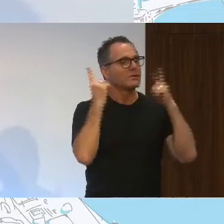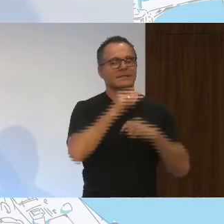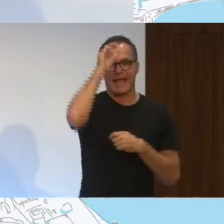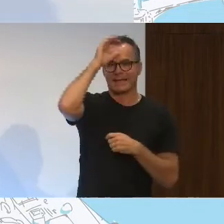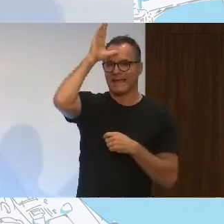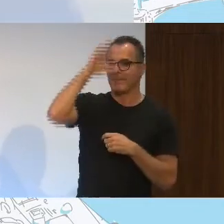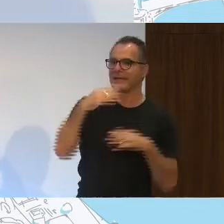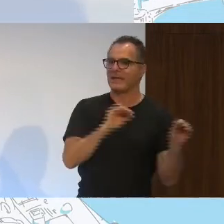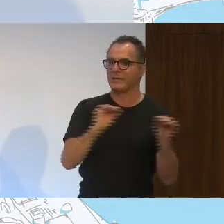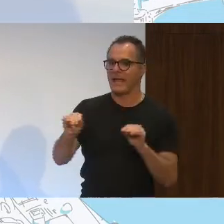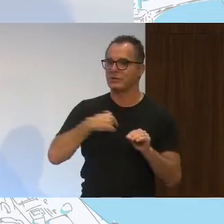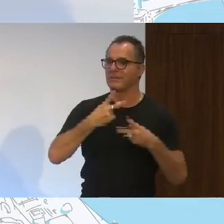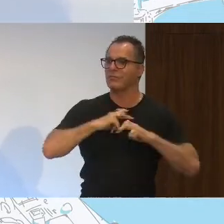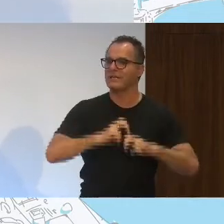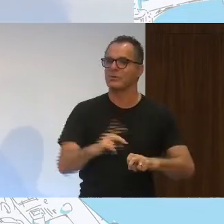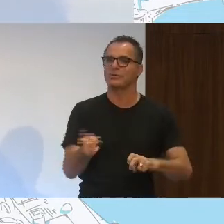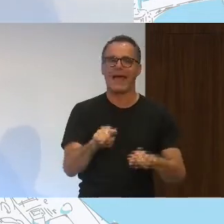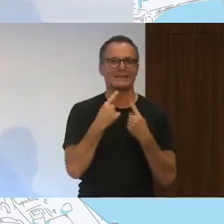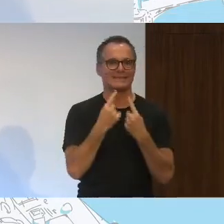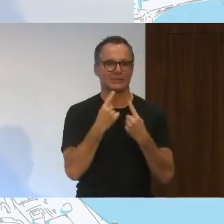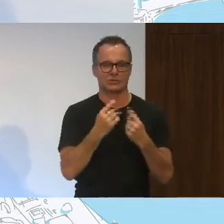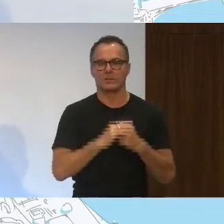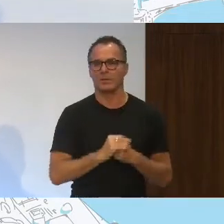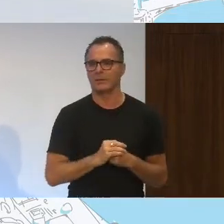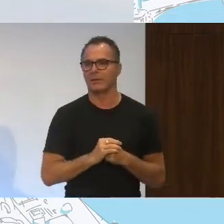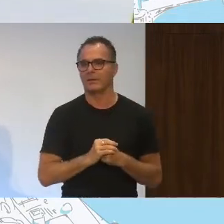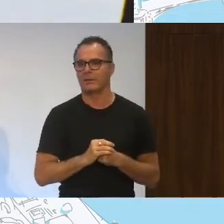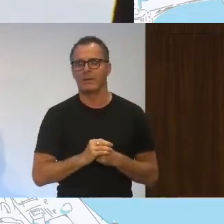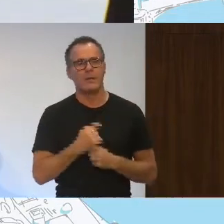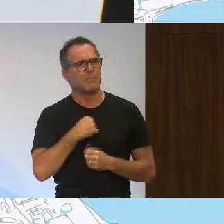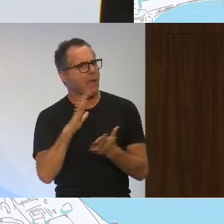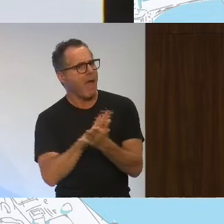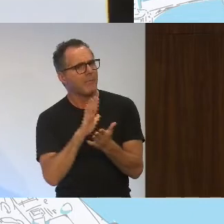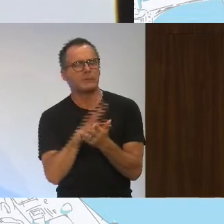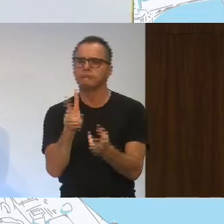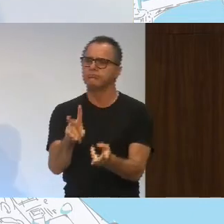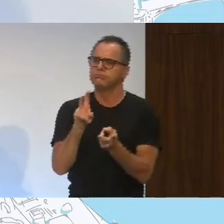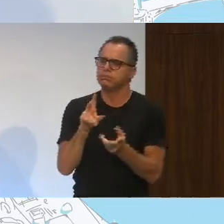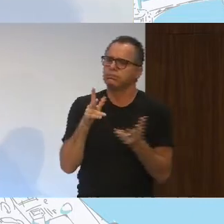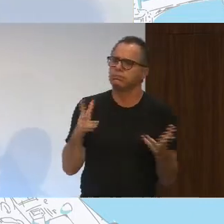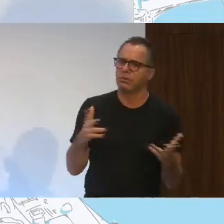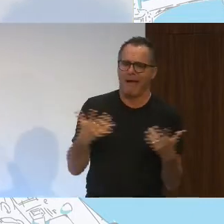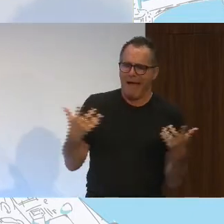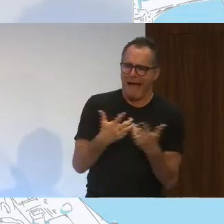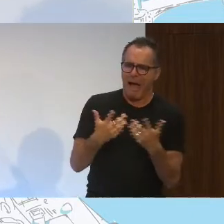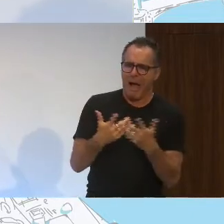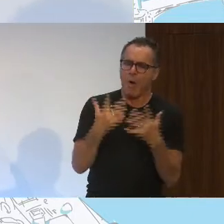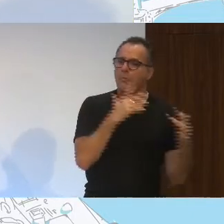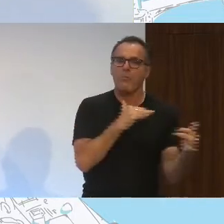I'm both a researcher and a teacher. And it's very heartening to hear what we heard there about how we monitor the symptoms that we have.